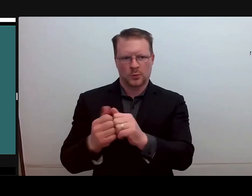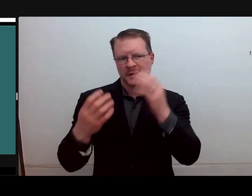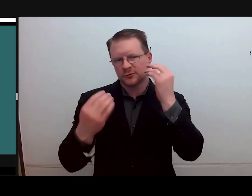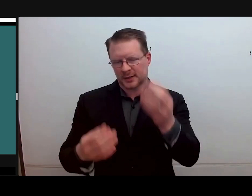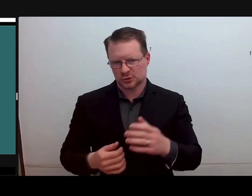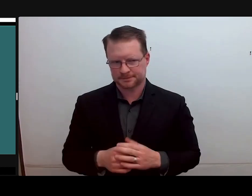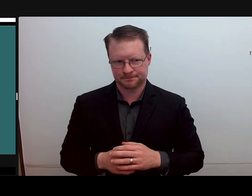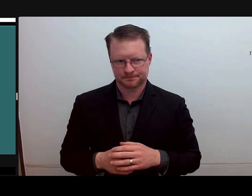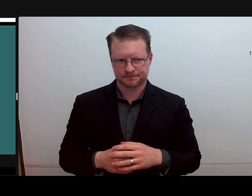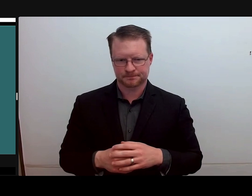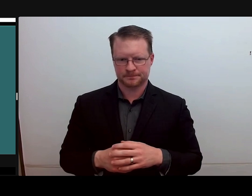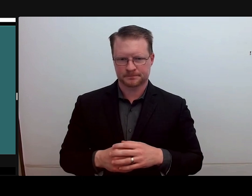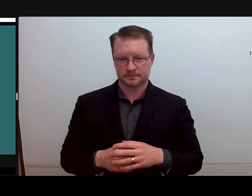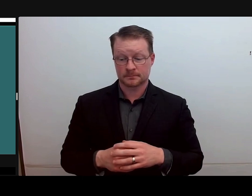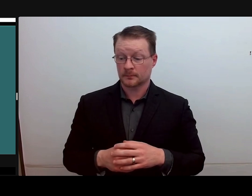First, we need to empower them with information.